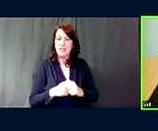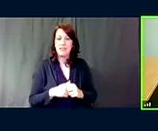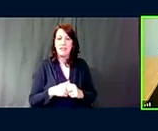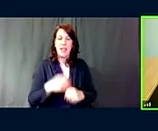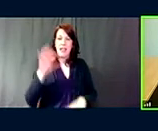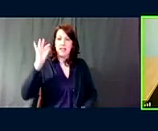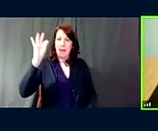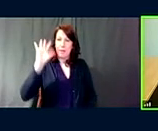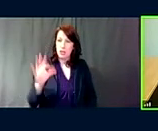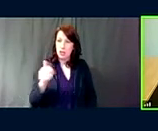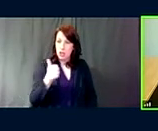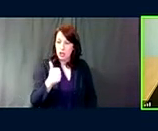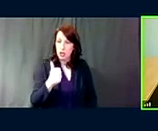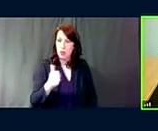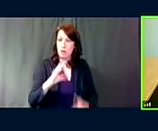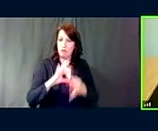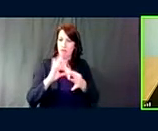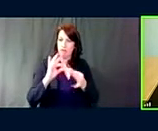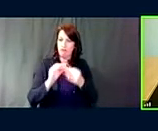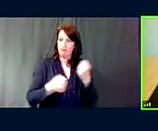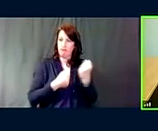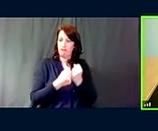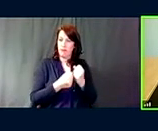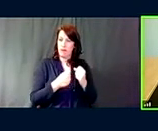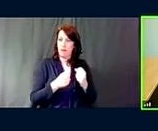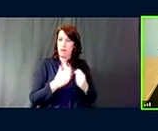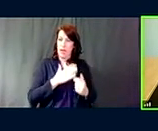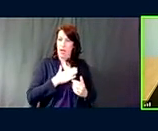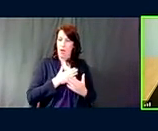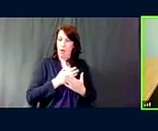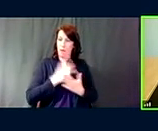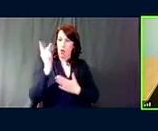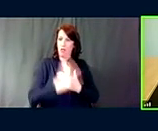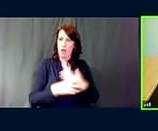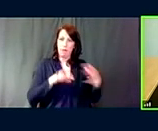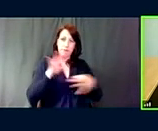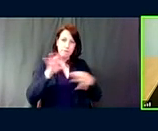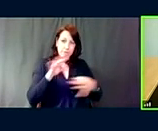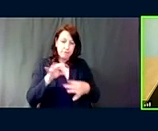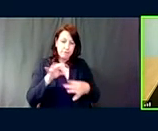USE. IT HAS A MINISTER WHO WILL SPEAK ON OUR BEHALF.